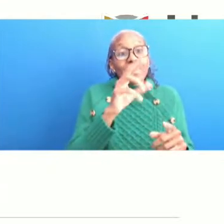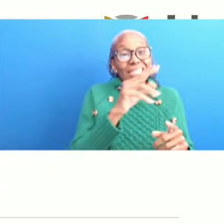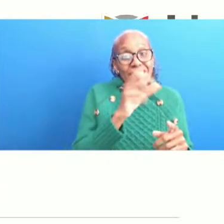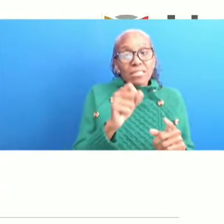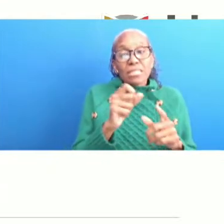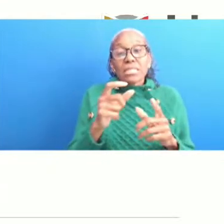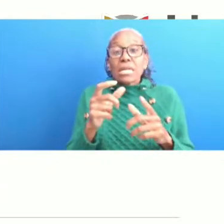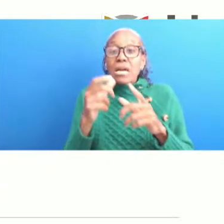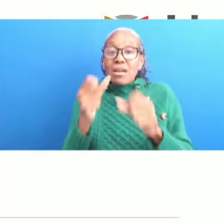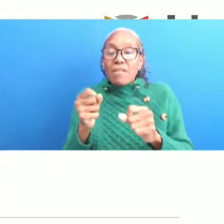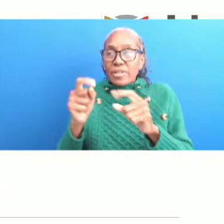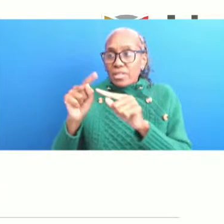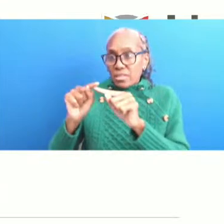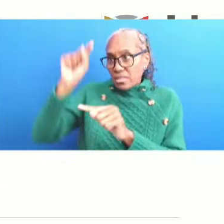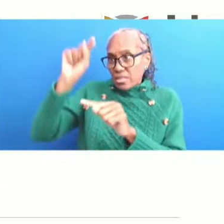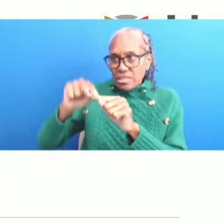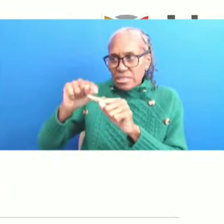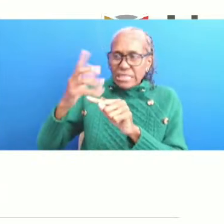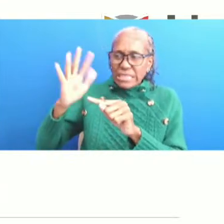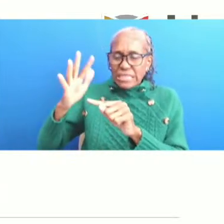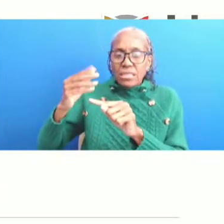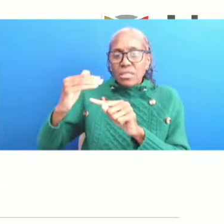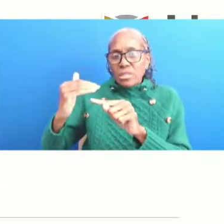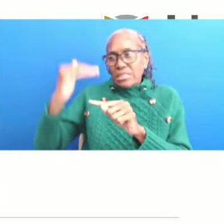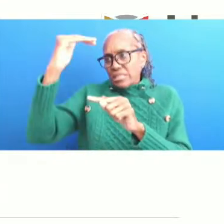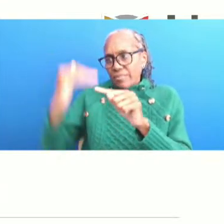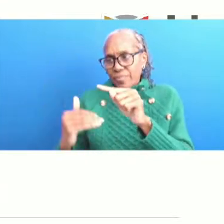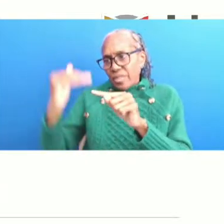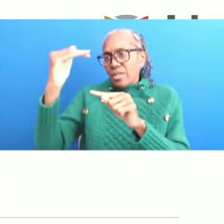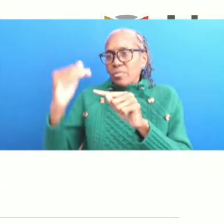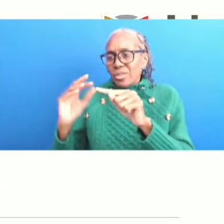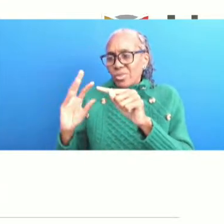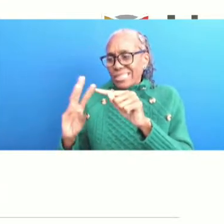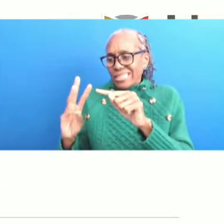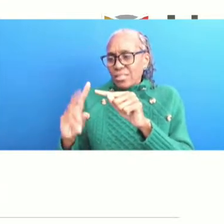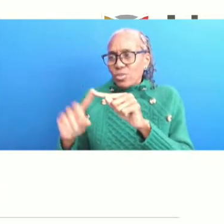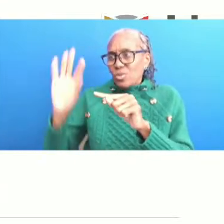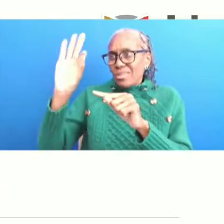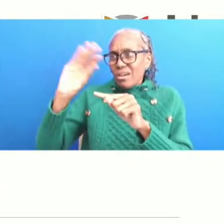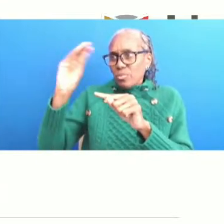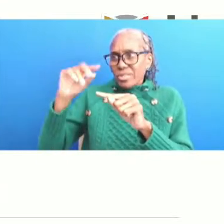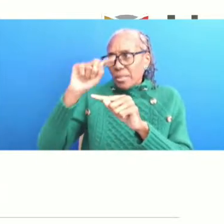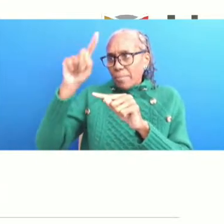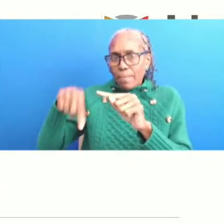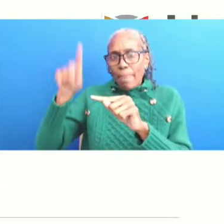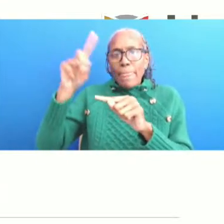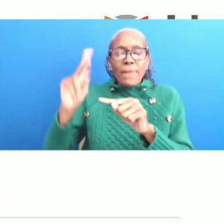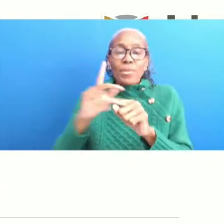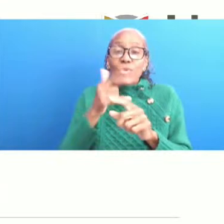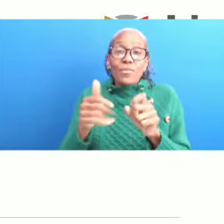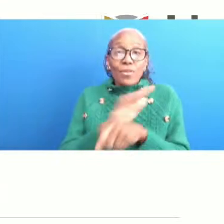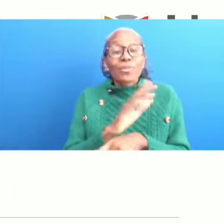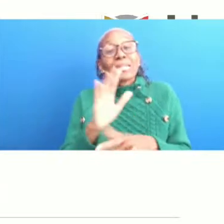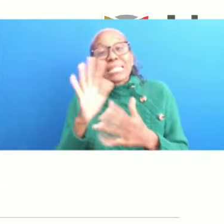HAVEN'T GOTTEN THE FINAL ESTIMATES FROM THE CENSUS AND SO YOU SEE THAT THAT SORT OF CONFIDENCE INTERVAL THERE